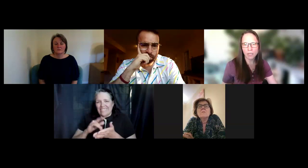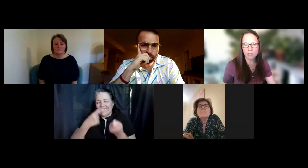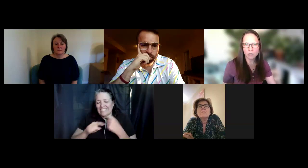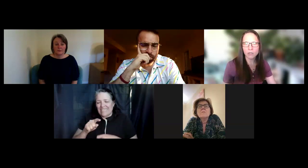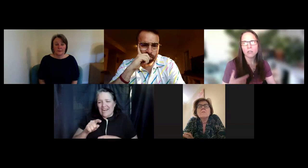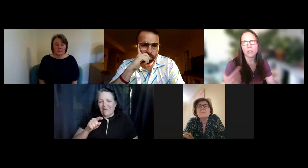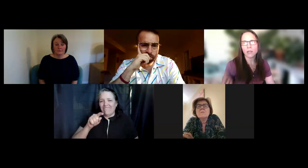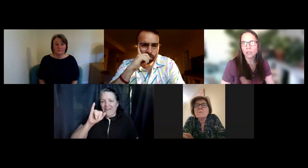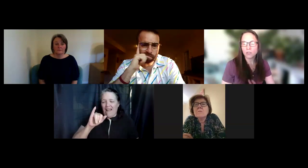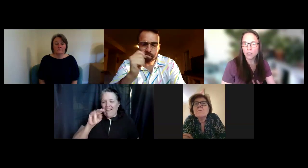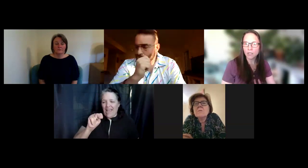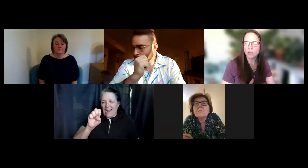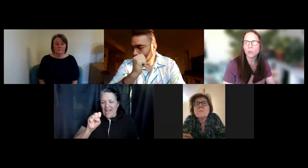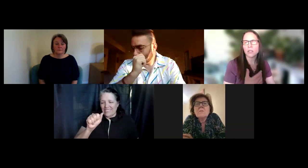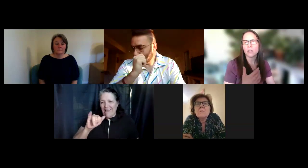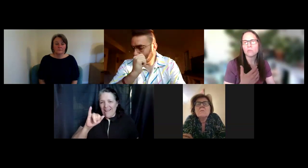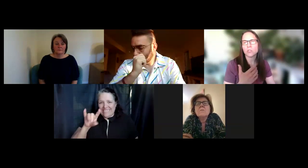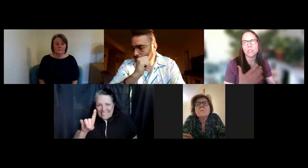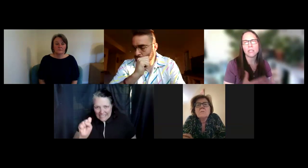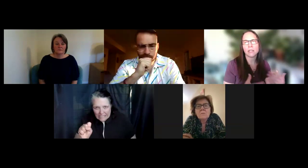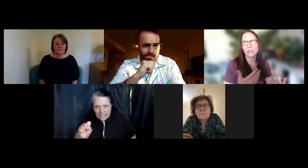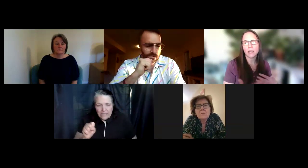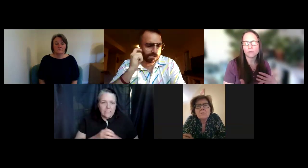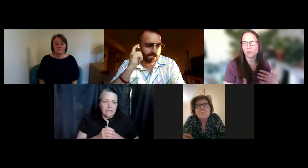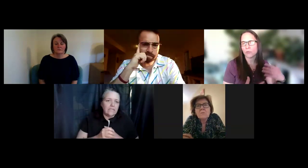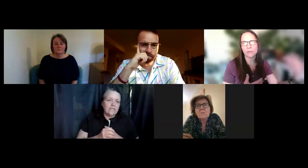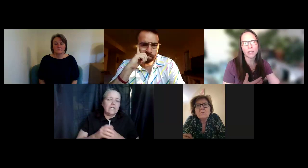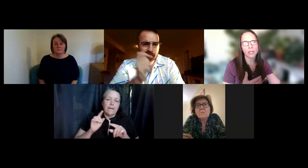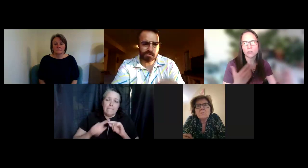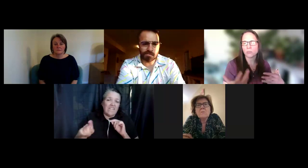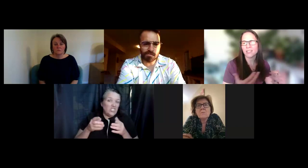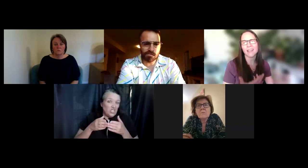one medication, then I can still take it but just day-to-day life, for if I have a headache